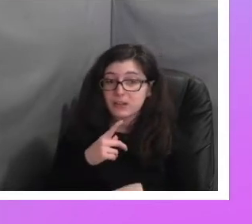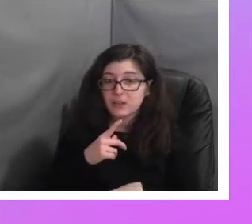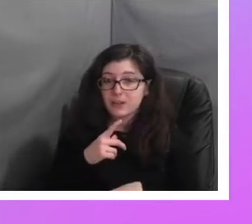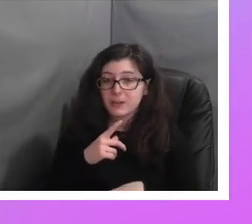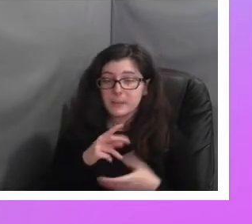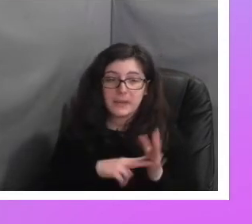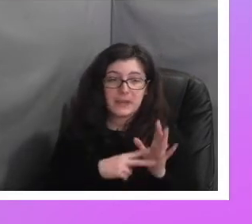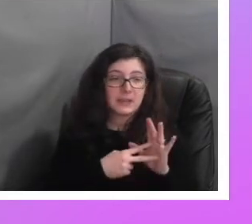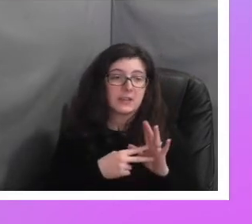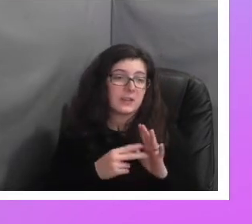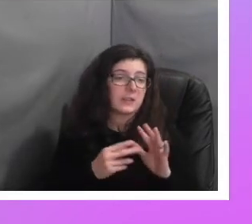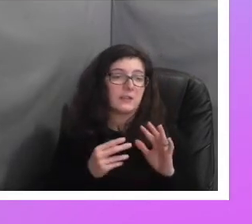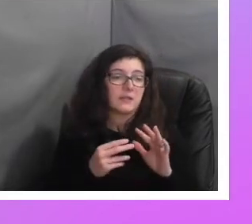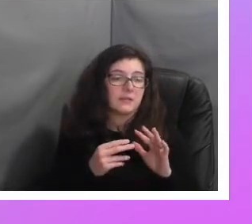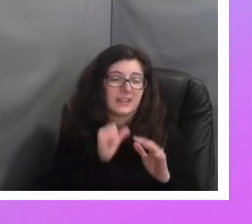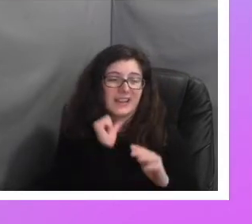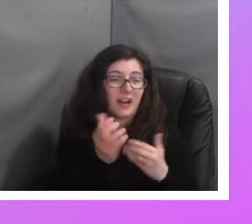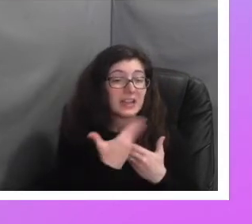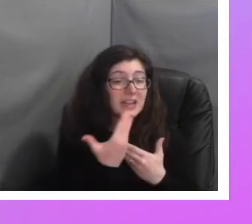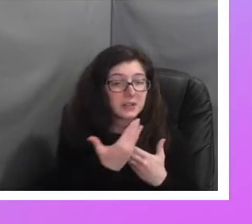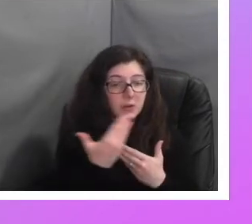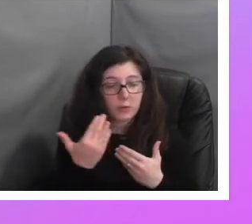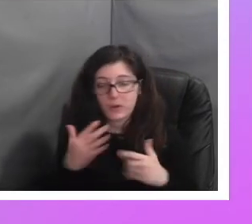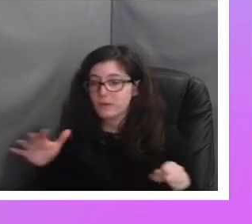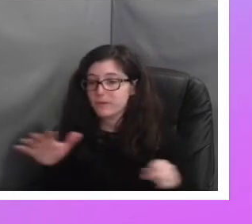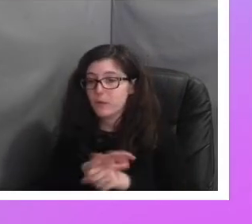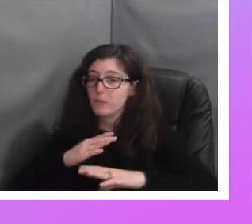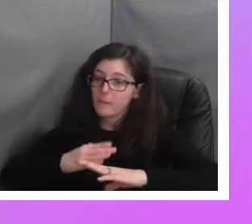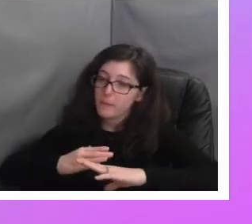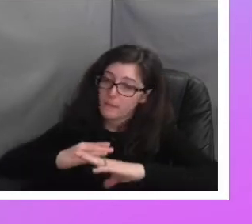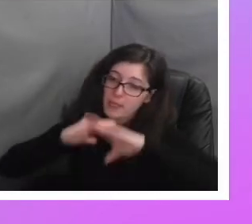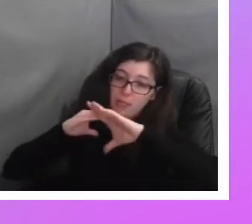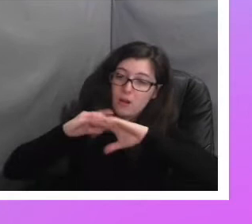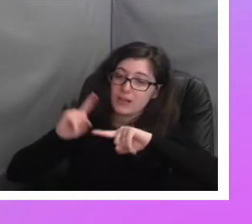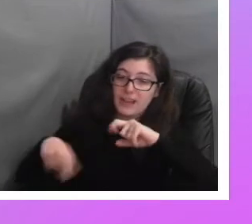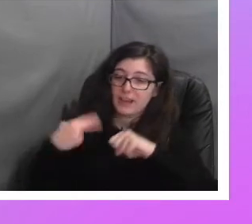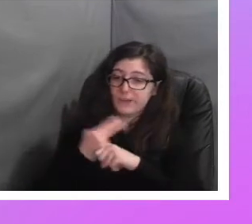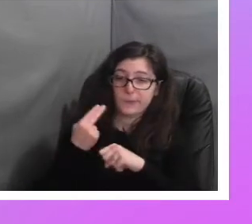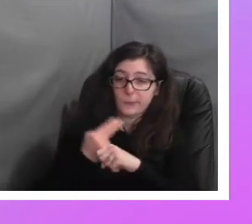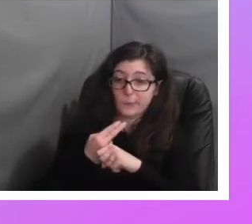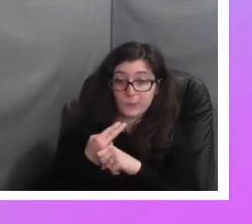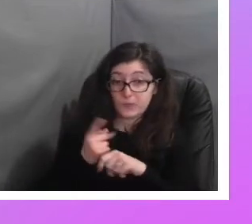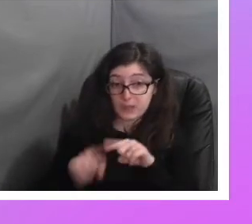from accessing this button or function or service? That's really important too,